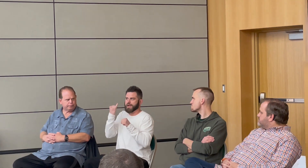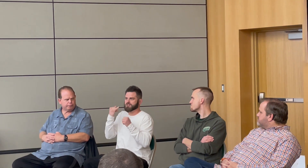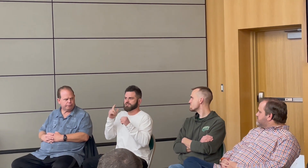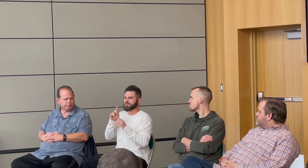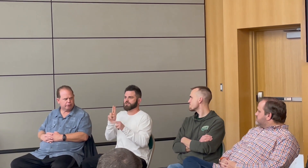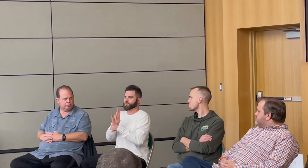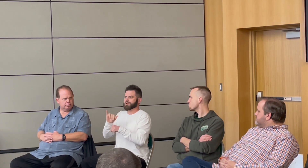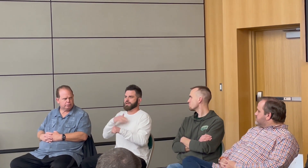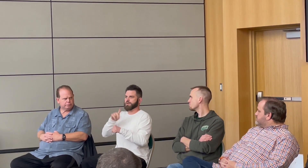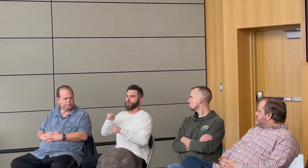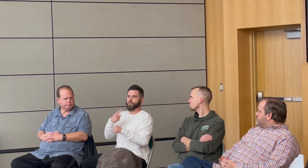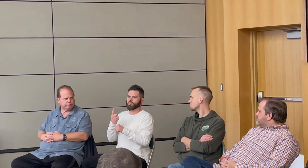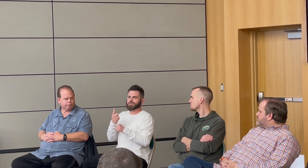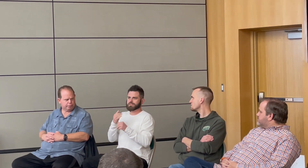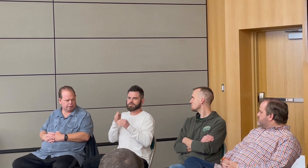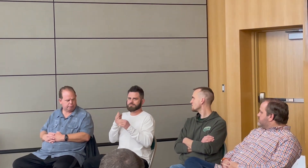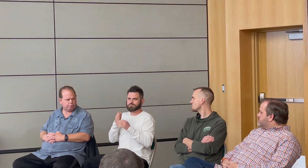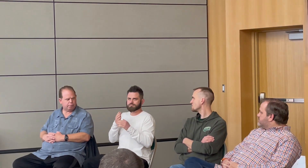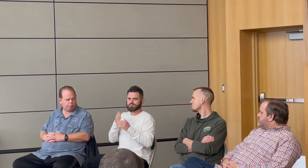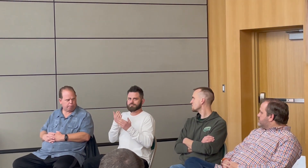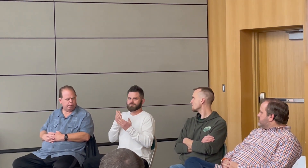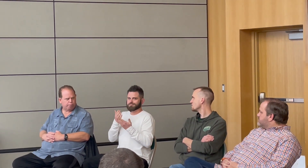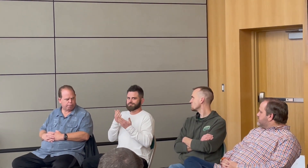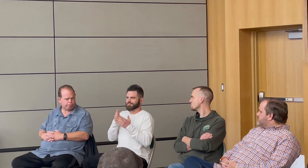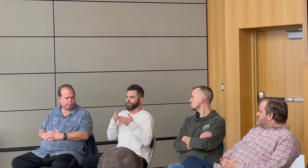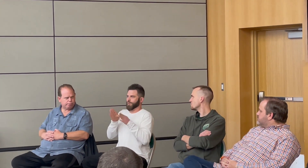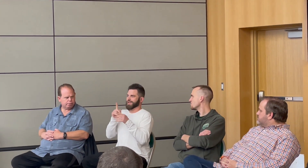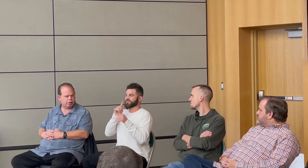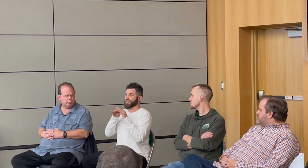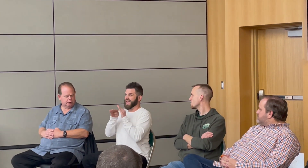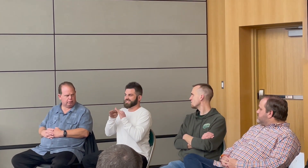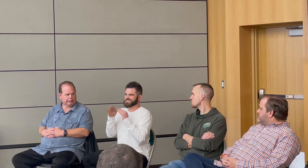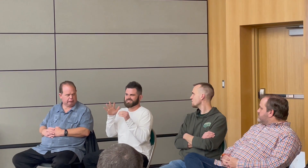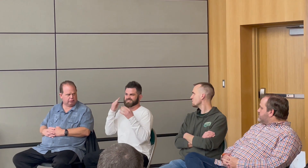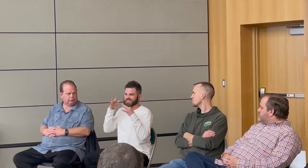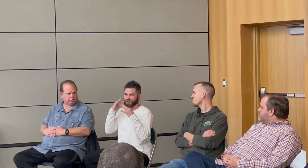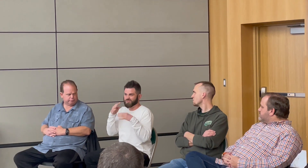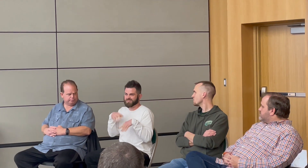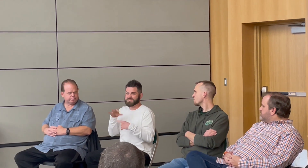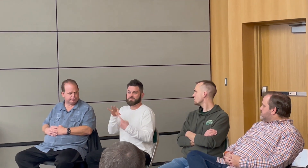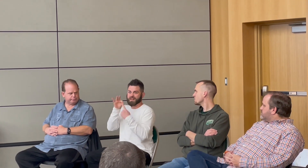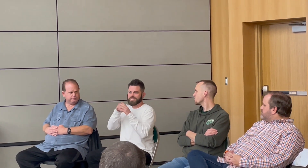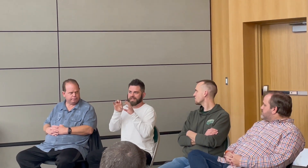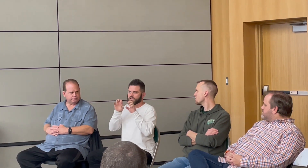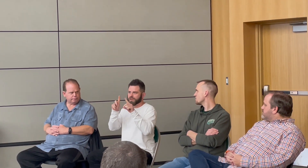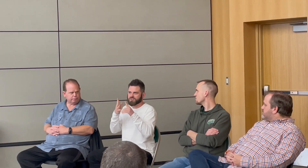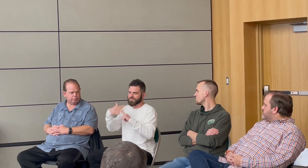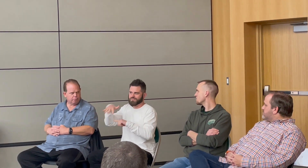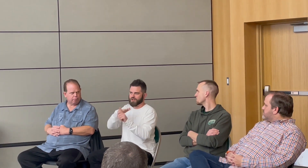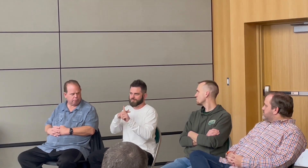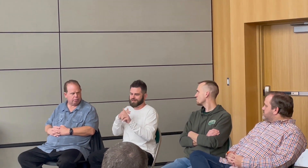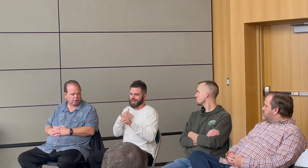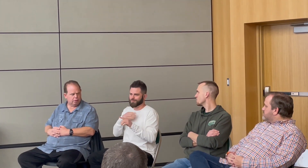some sounds but I can't imagine using it as my only way for accessing the world or communication